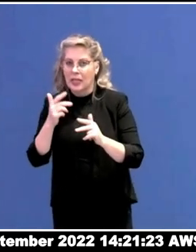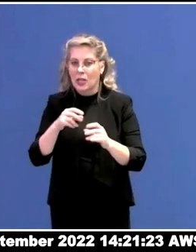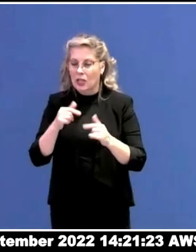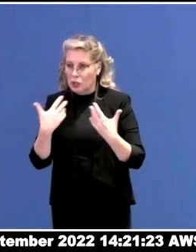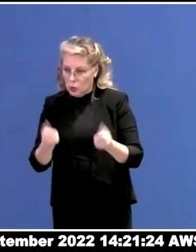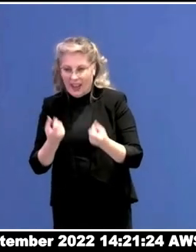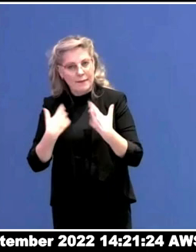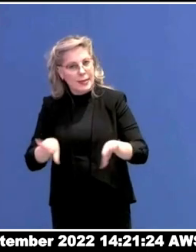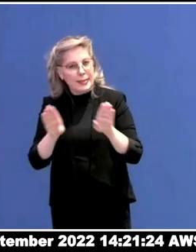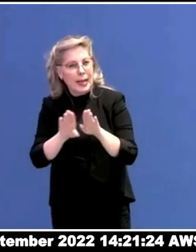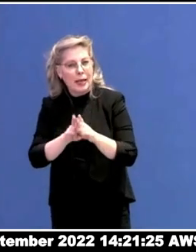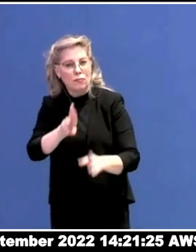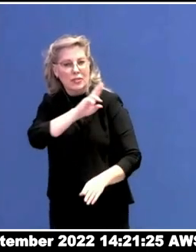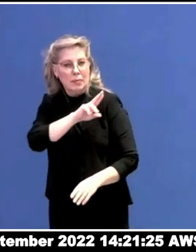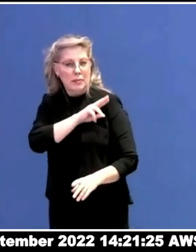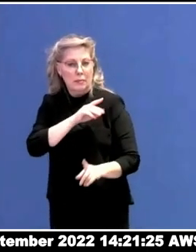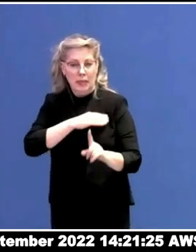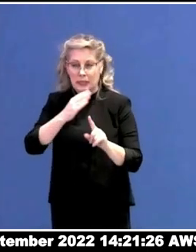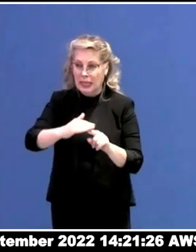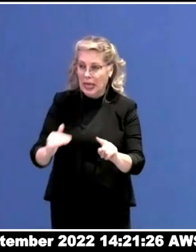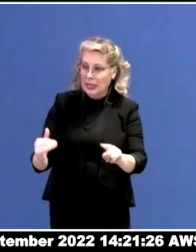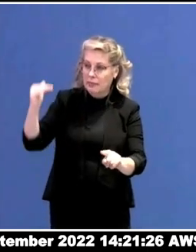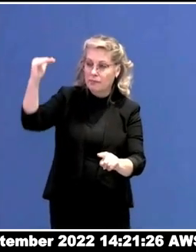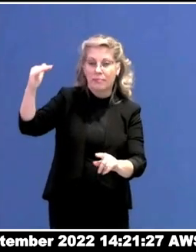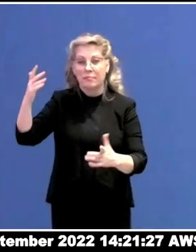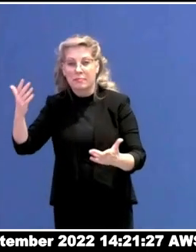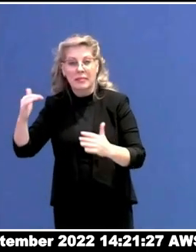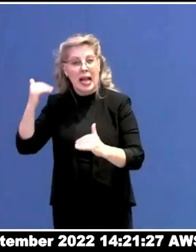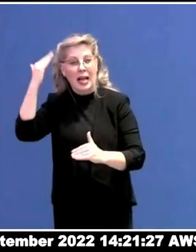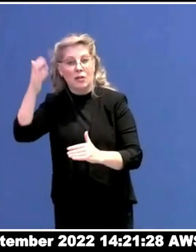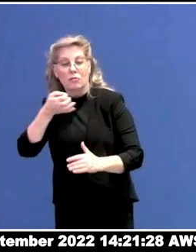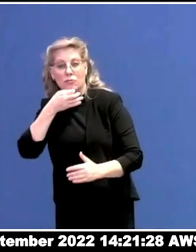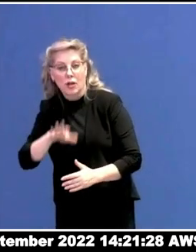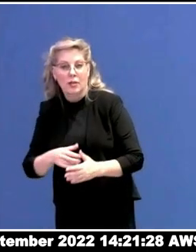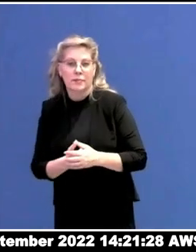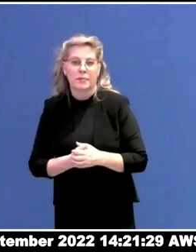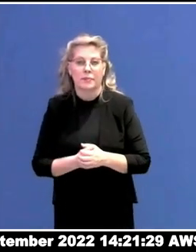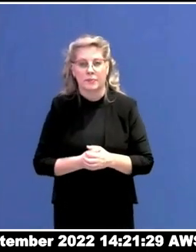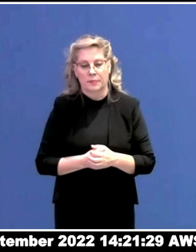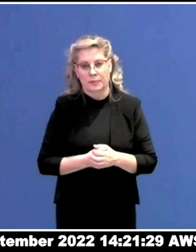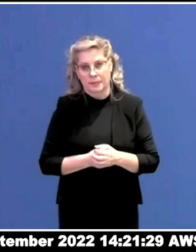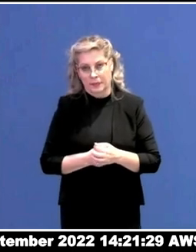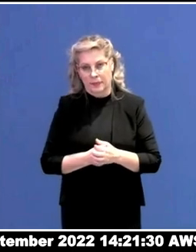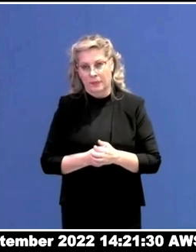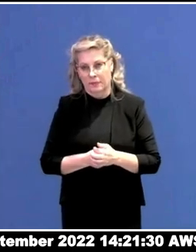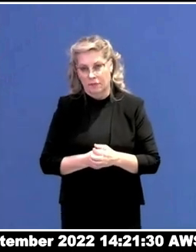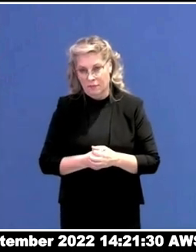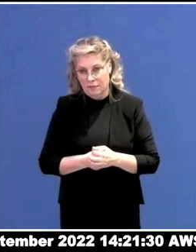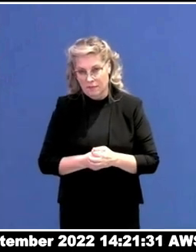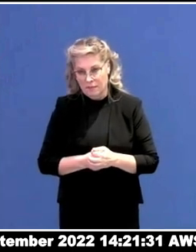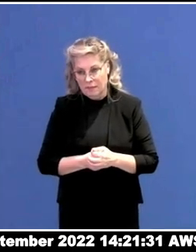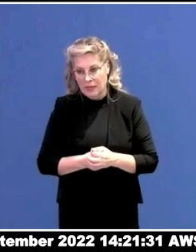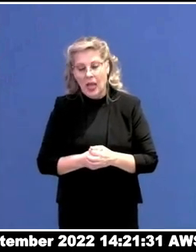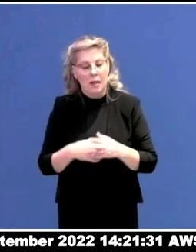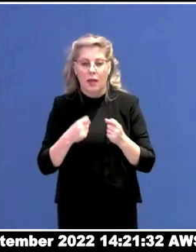responsibility that -- have -- a variety of reasons why that should be the case, and I